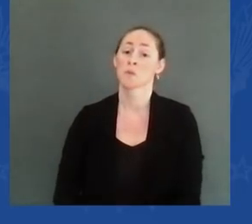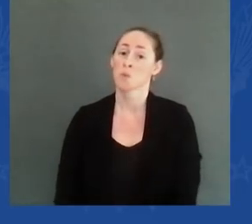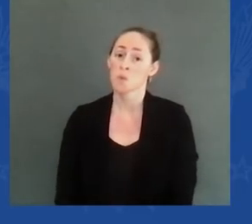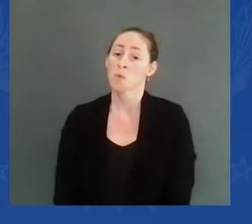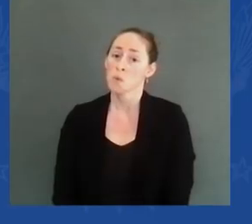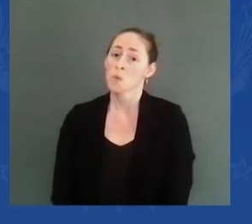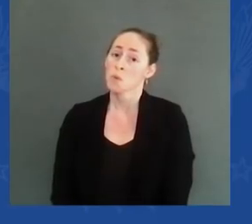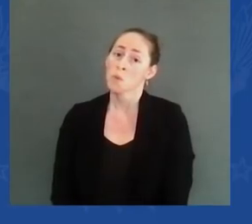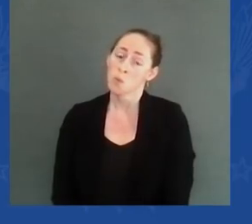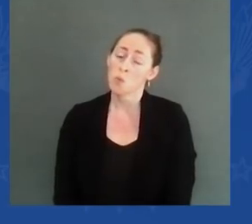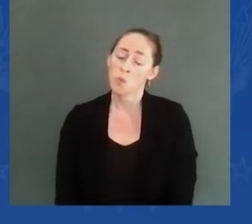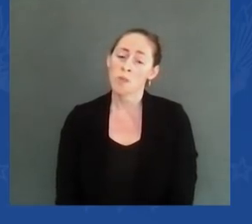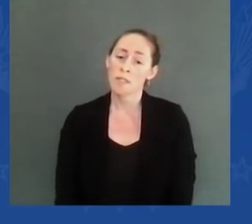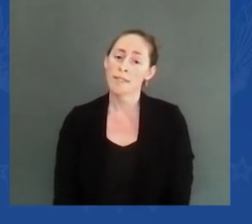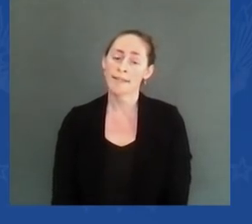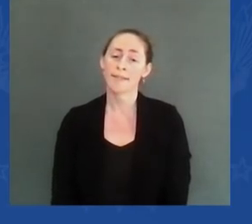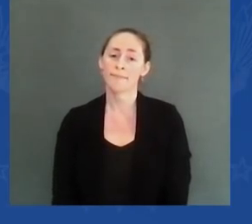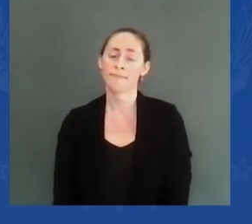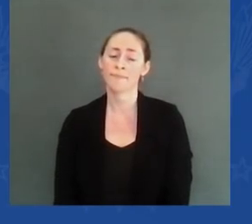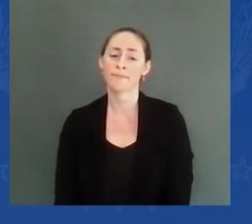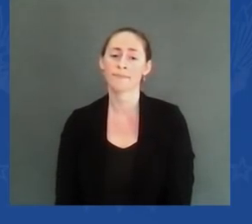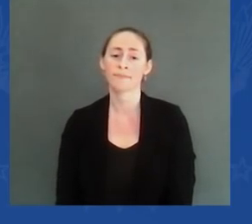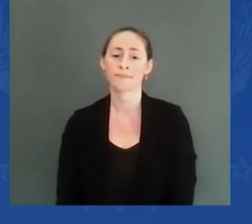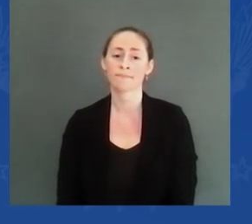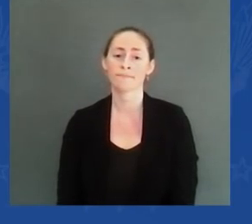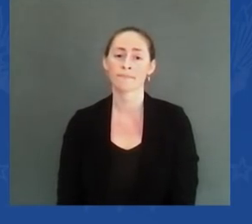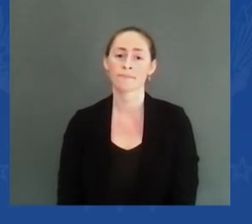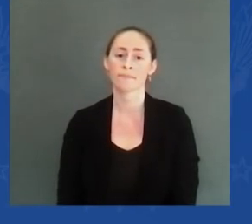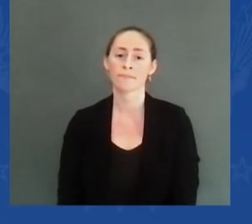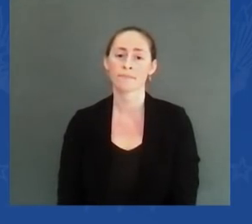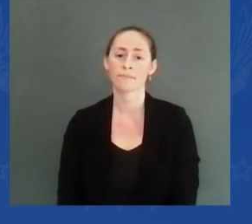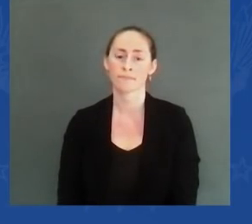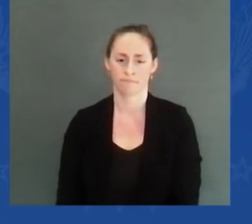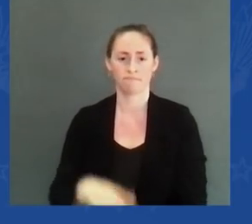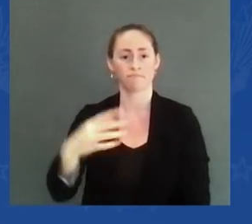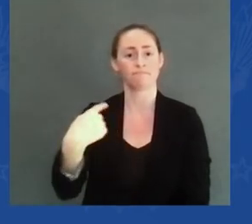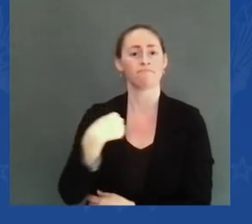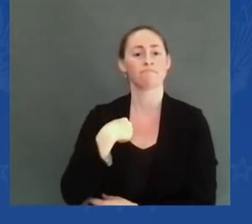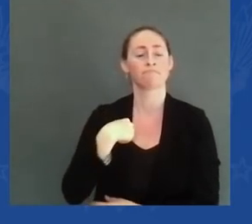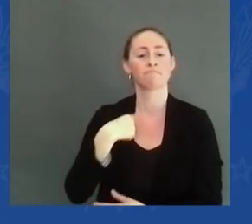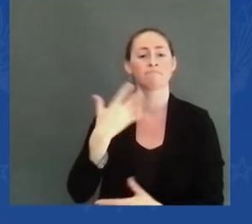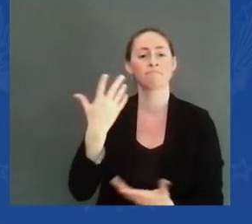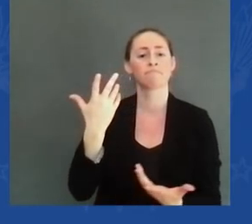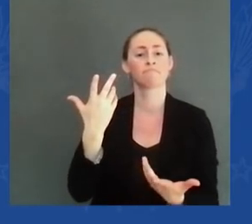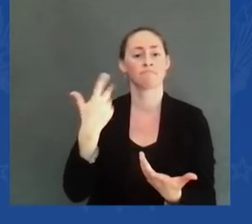Glasgow, in Scotland, for the COP meeting, which is all the nations of the world getting together